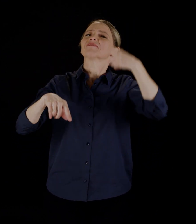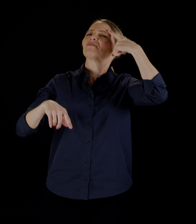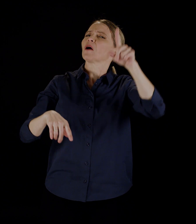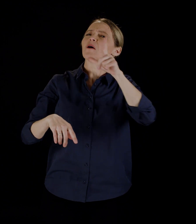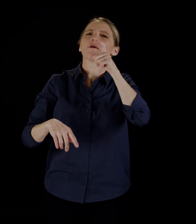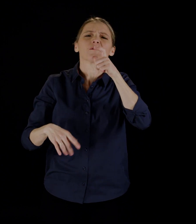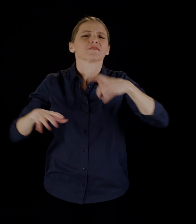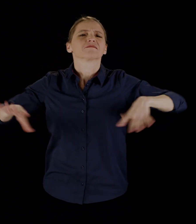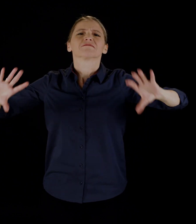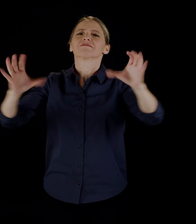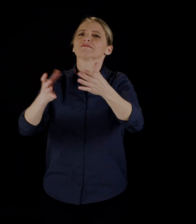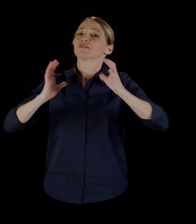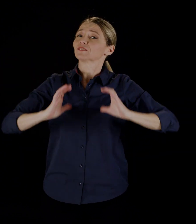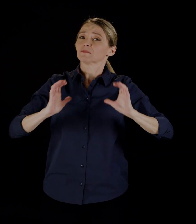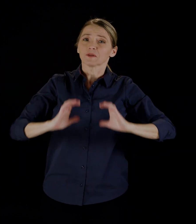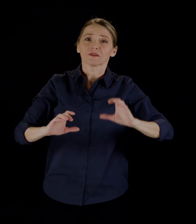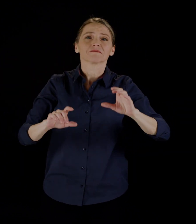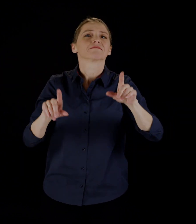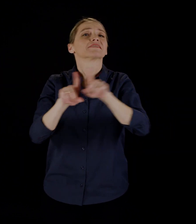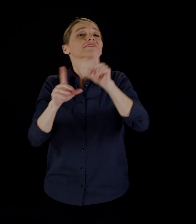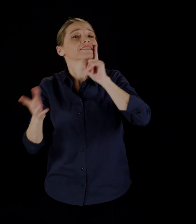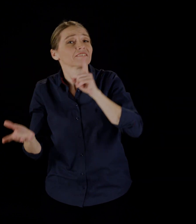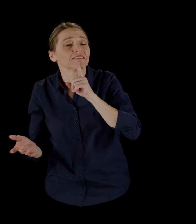All videos have captions and voiceovers.